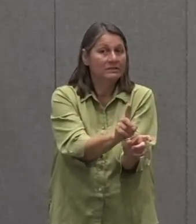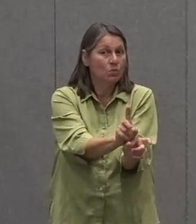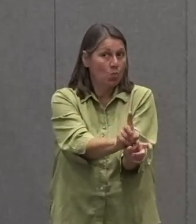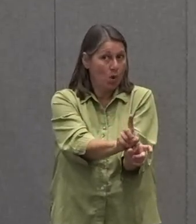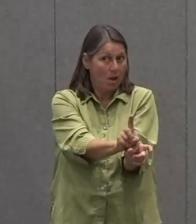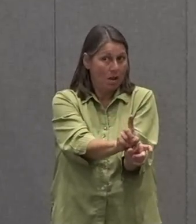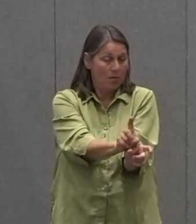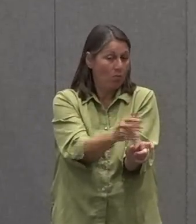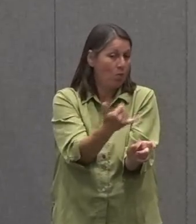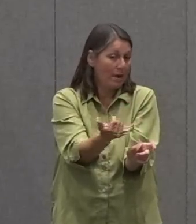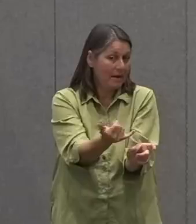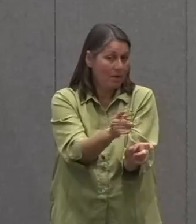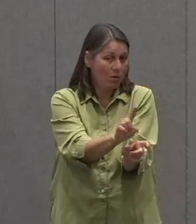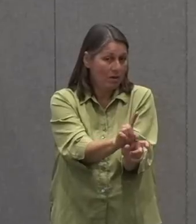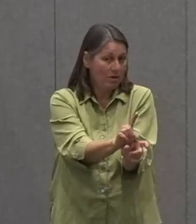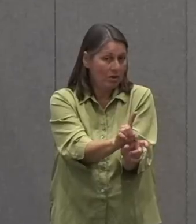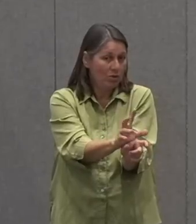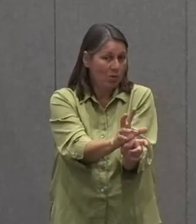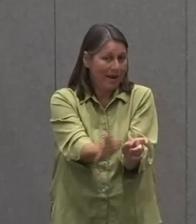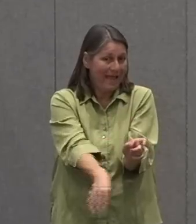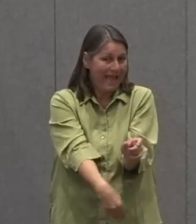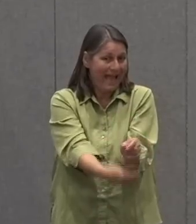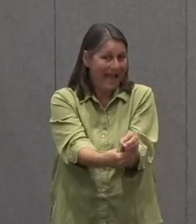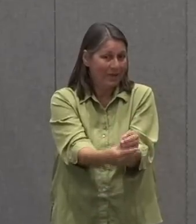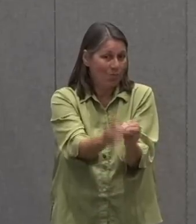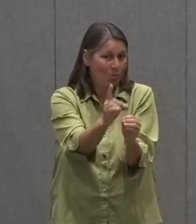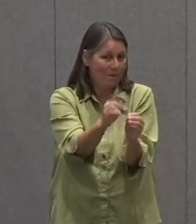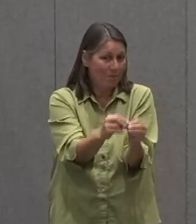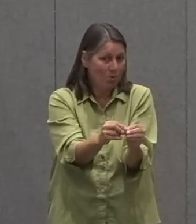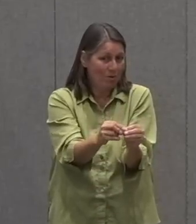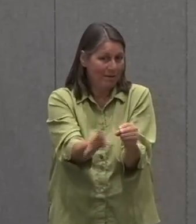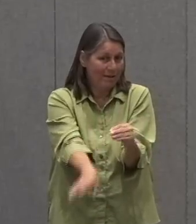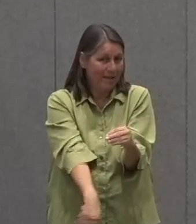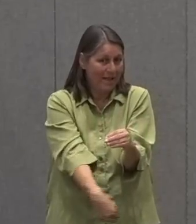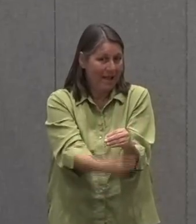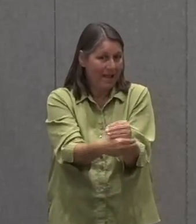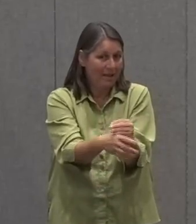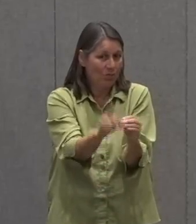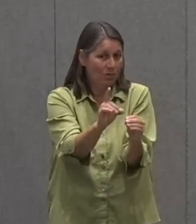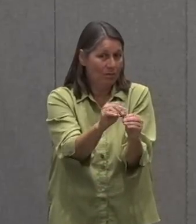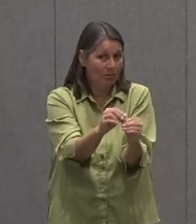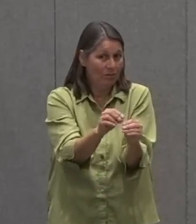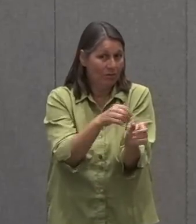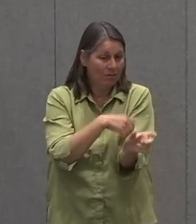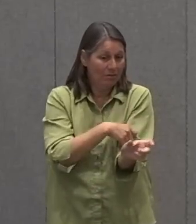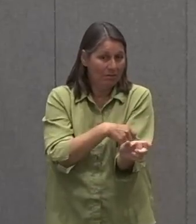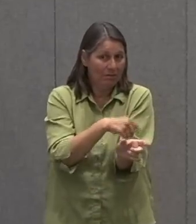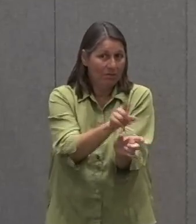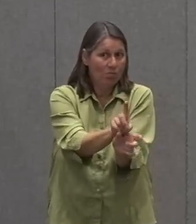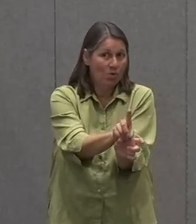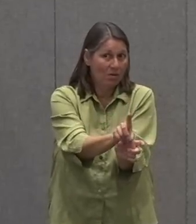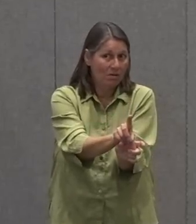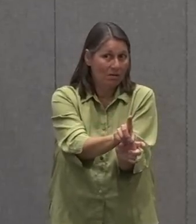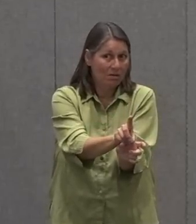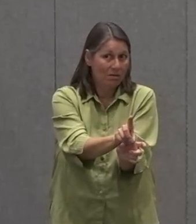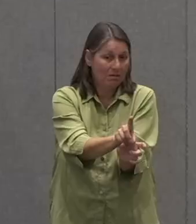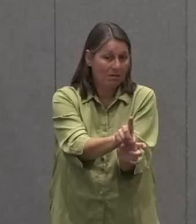If I want one tenth more, I'm gonna have to do something to that one. I'm gonna have to increase it. Well, the next number after one is two,